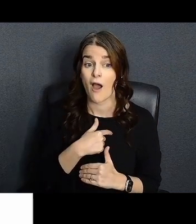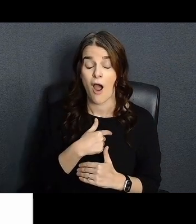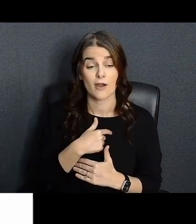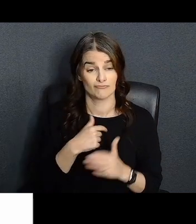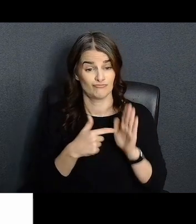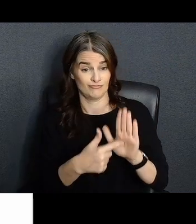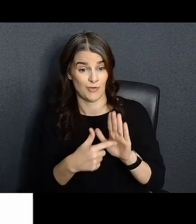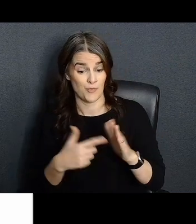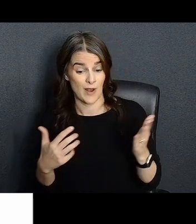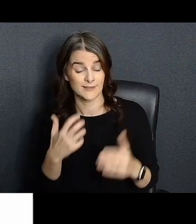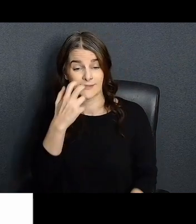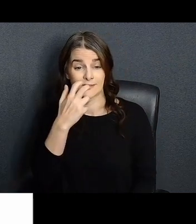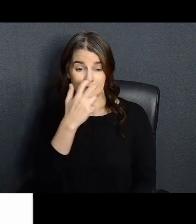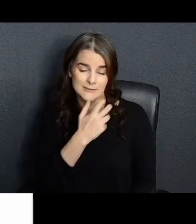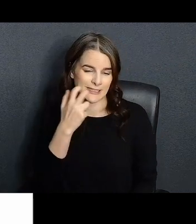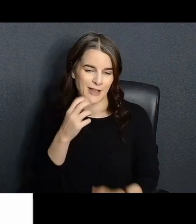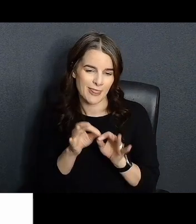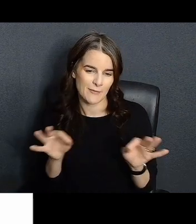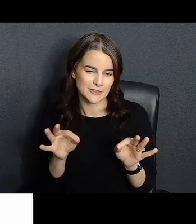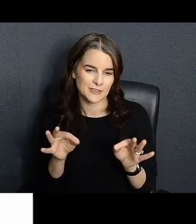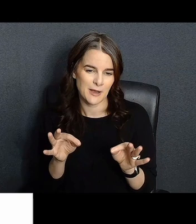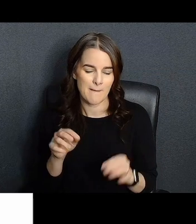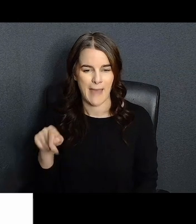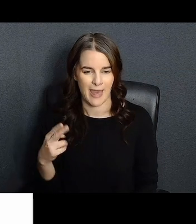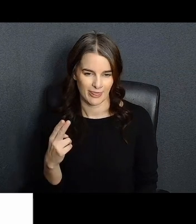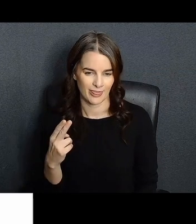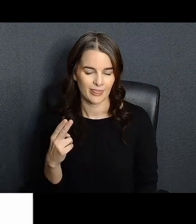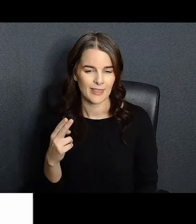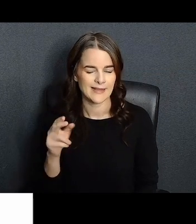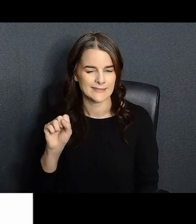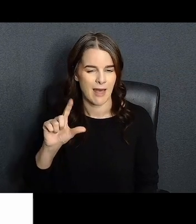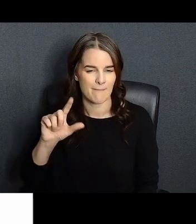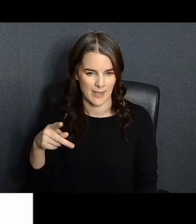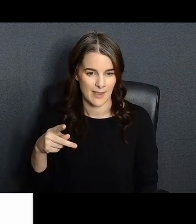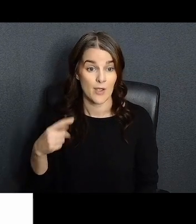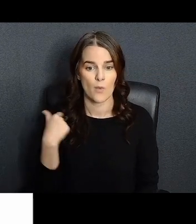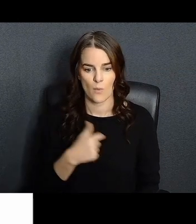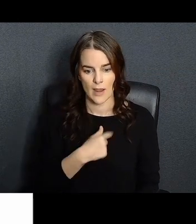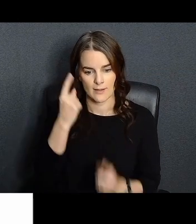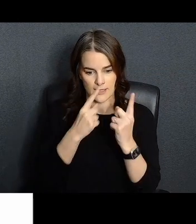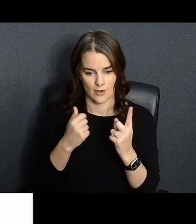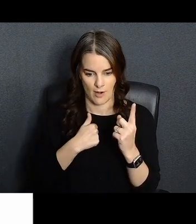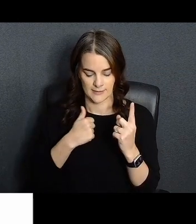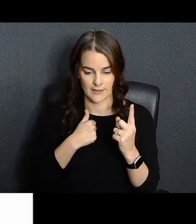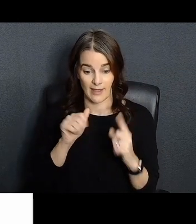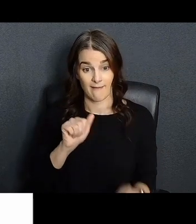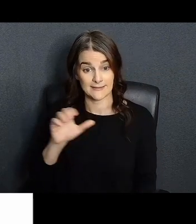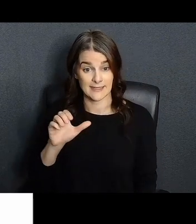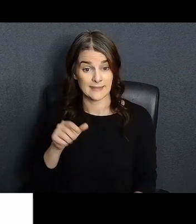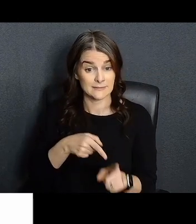pathologists. We like to consider ourselves AAC specialists, but it's also important to note that some